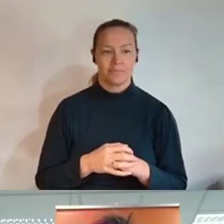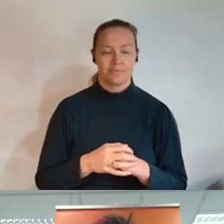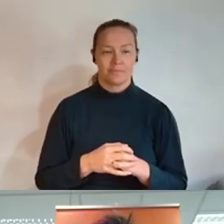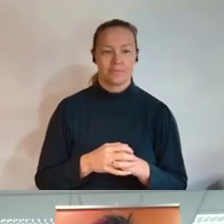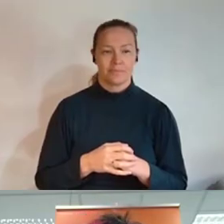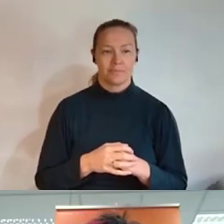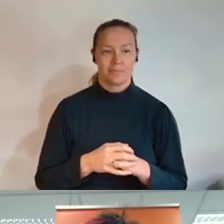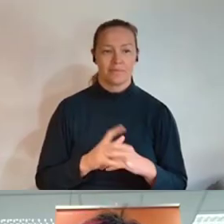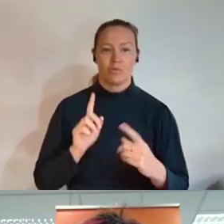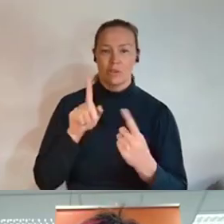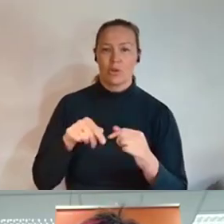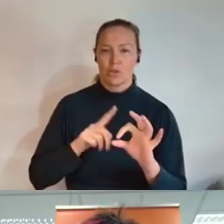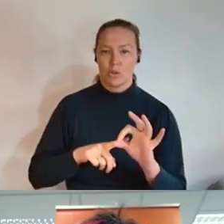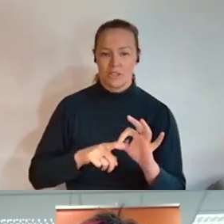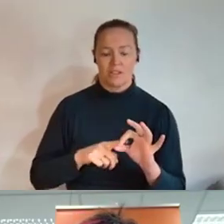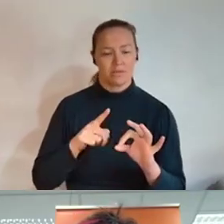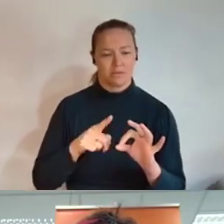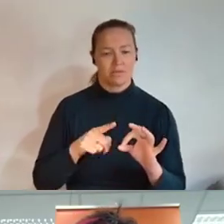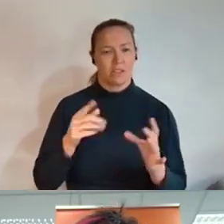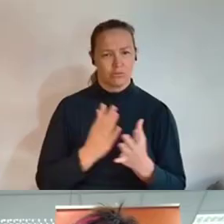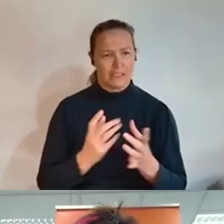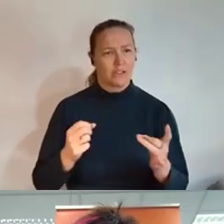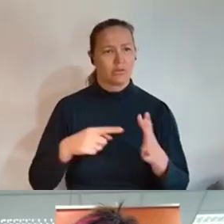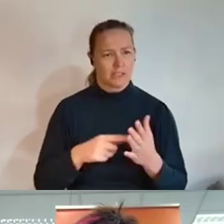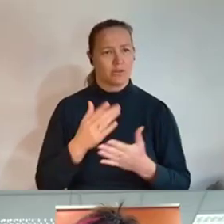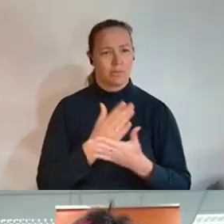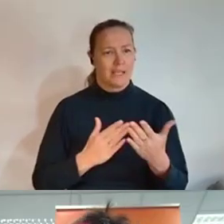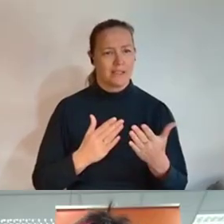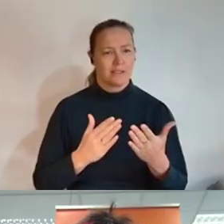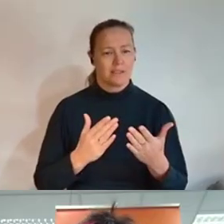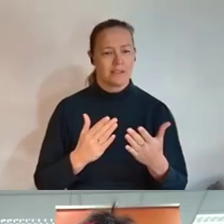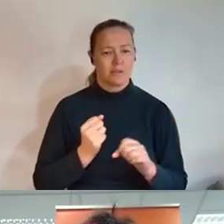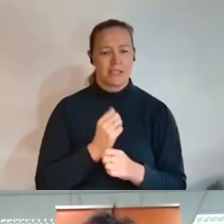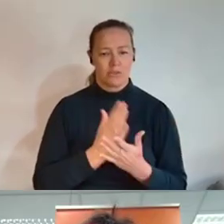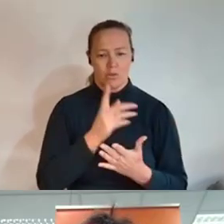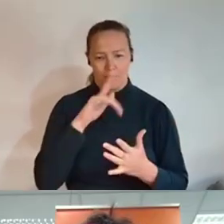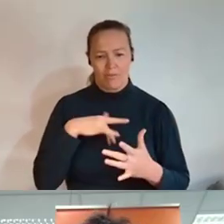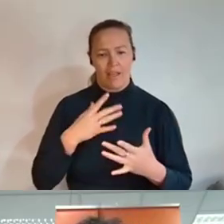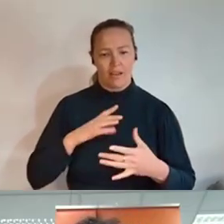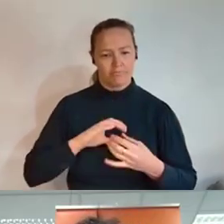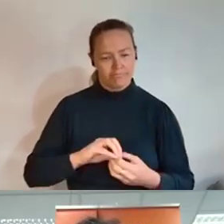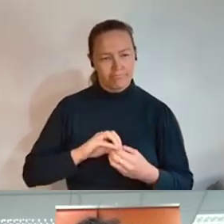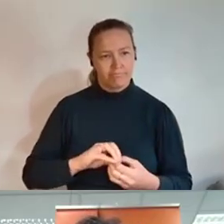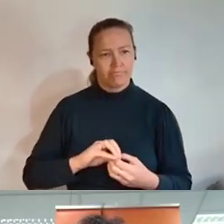it's a critical element for people to feel a sense of belonging so that they have a level playing